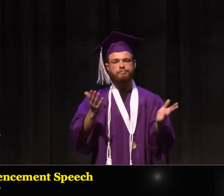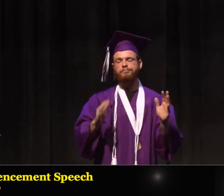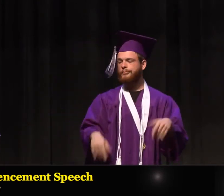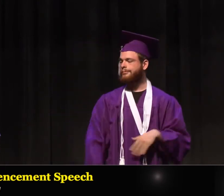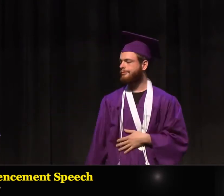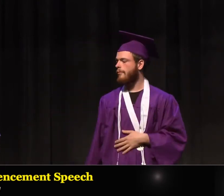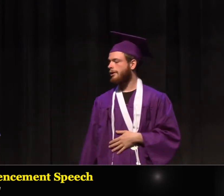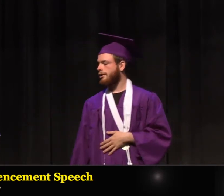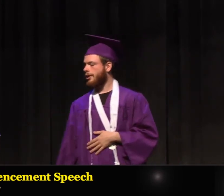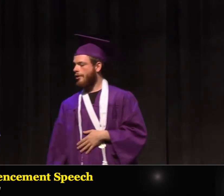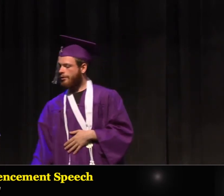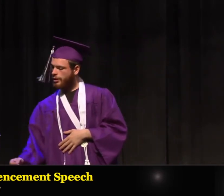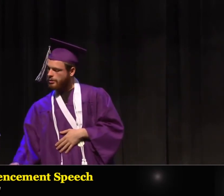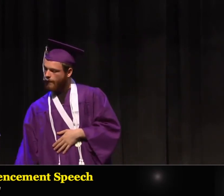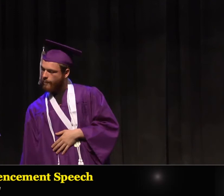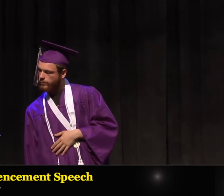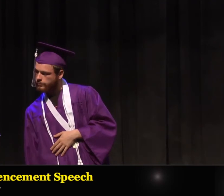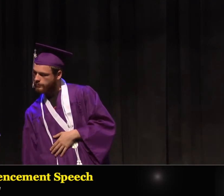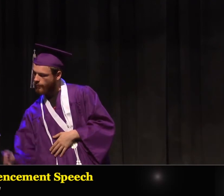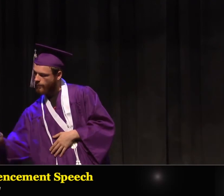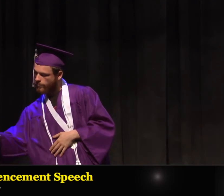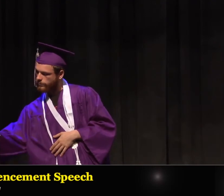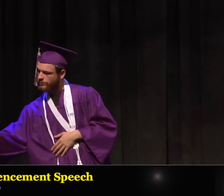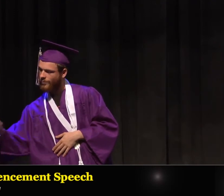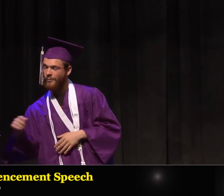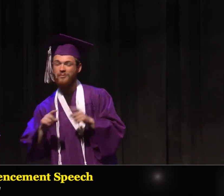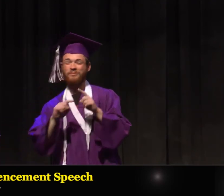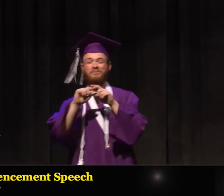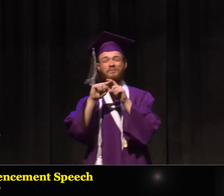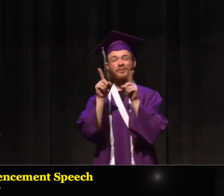and how to choose correctly right from wrong.